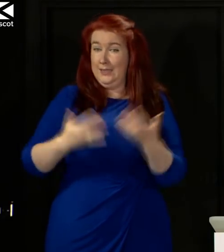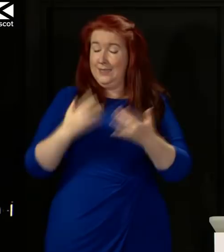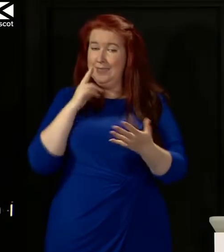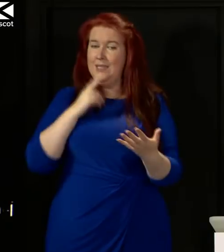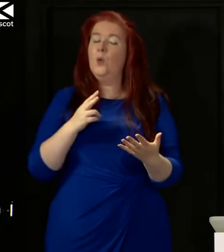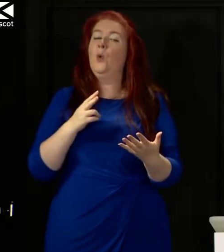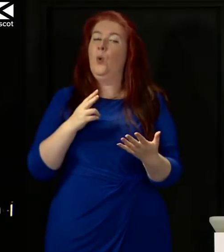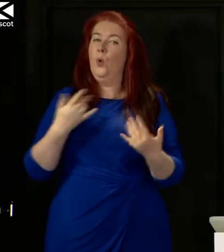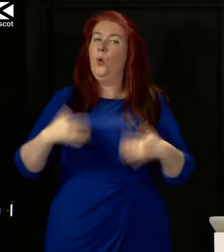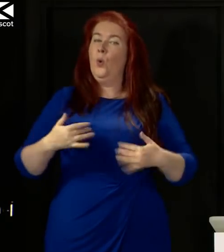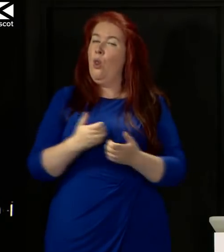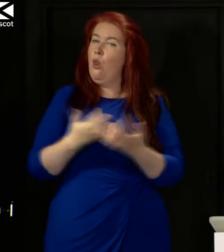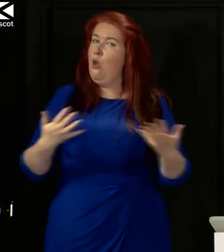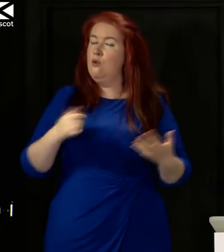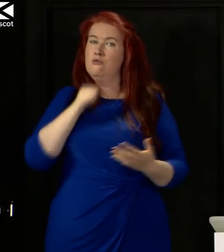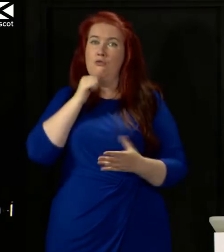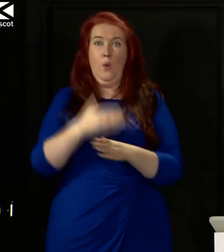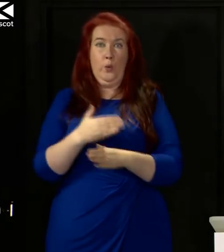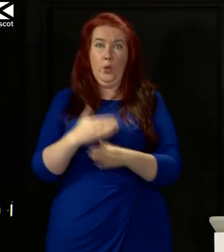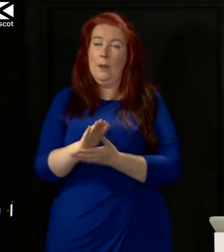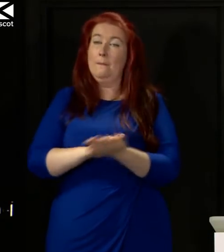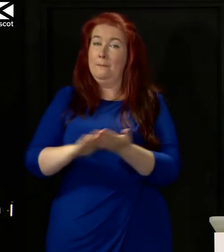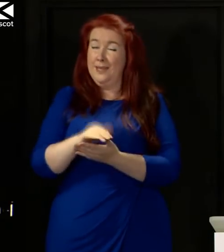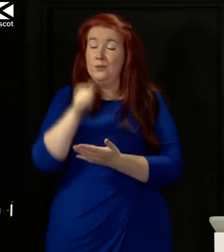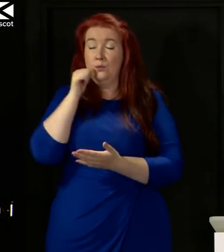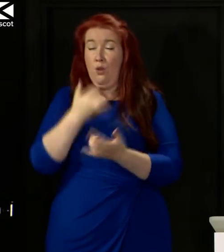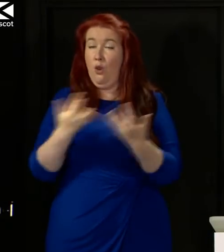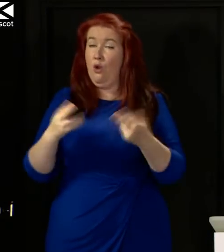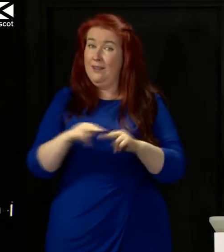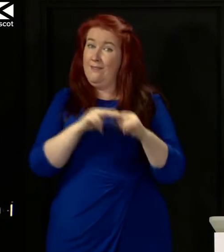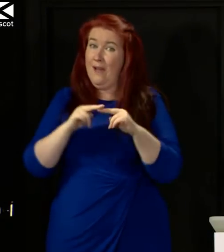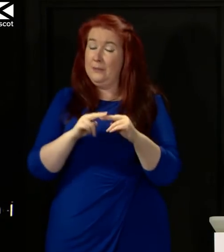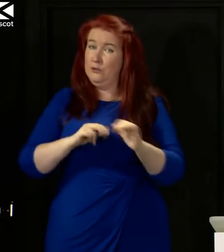it much harder than normal to make ends meet - I hope that these announcements provide